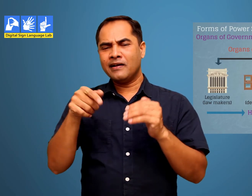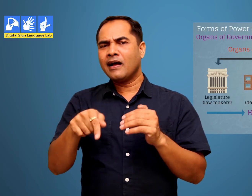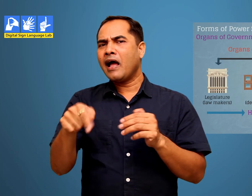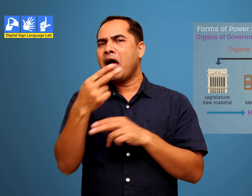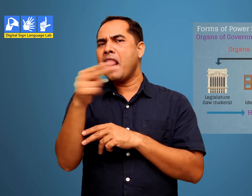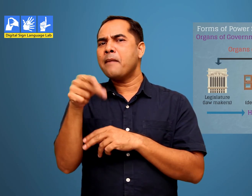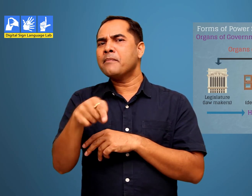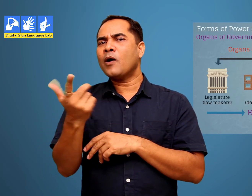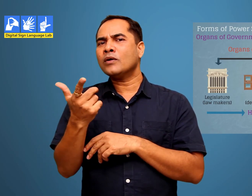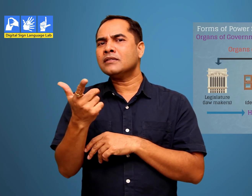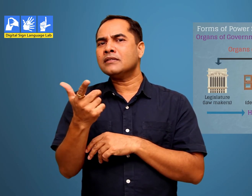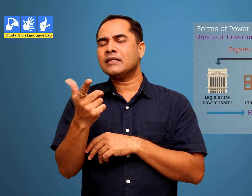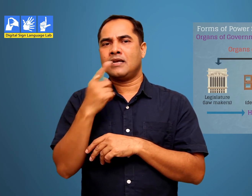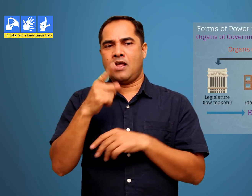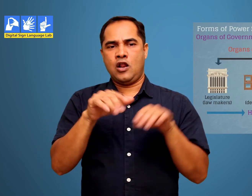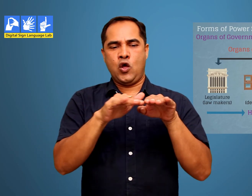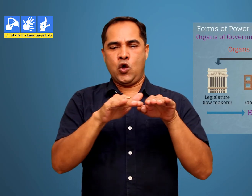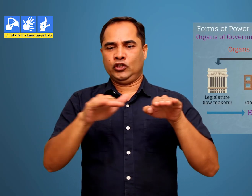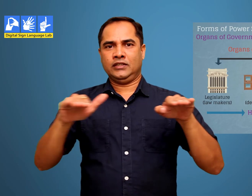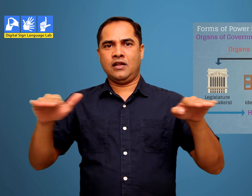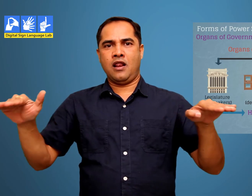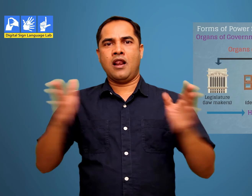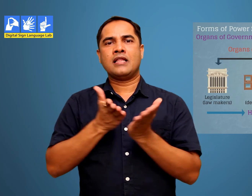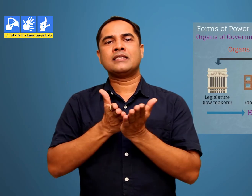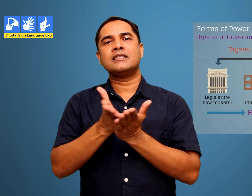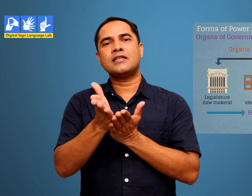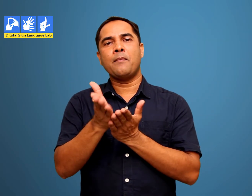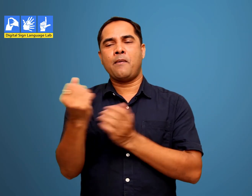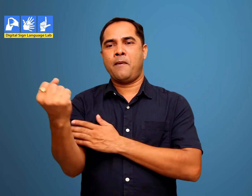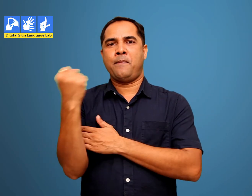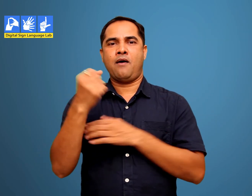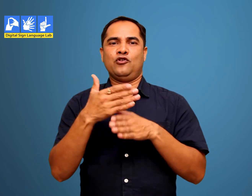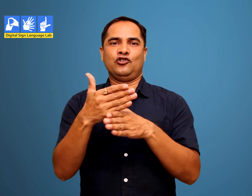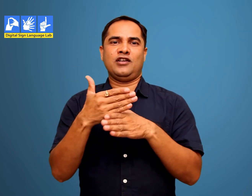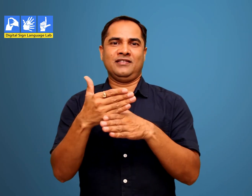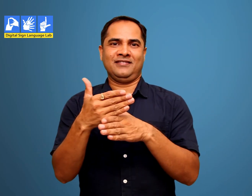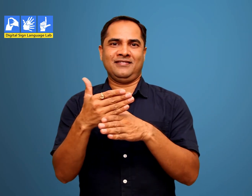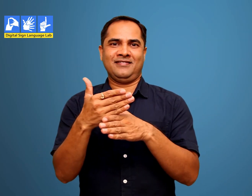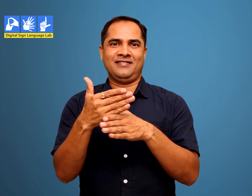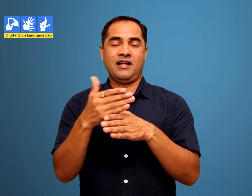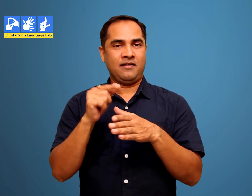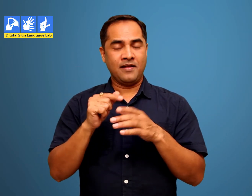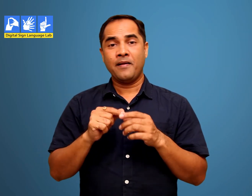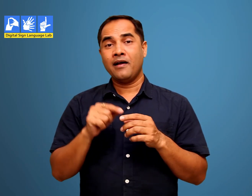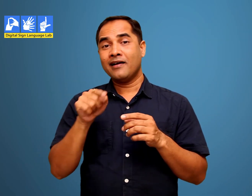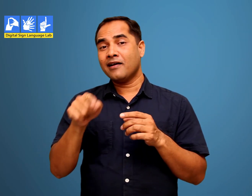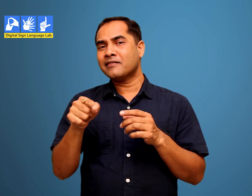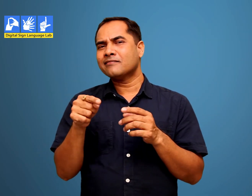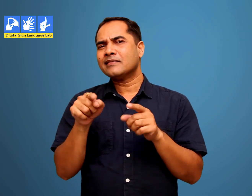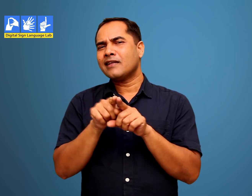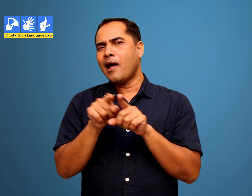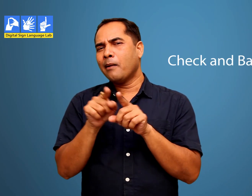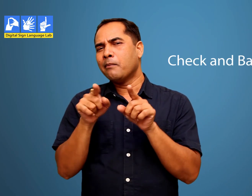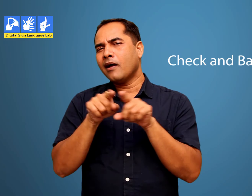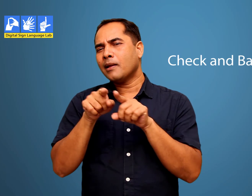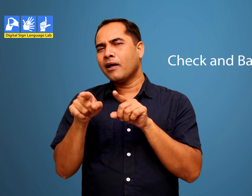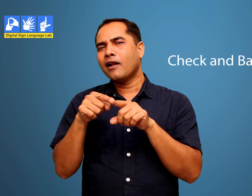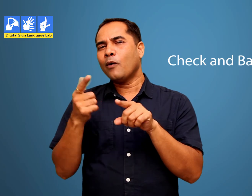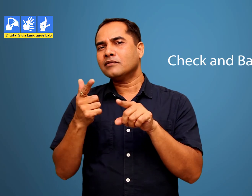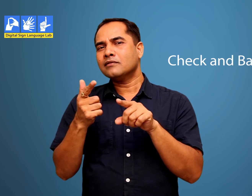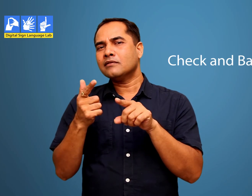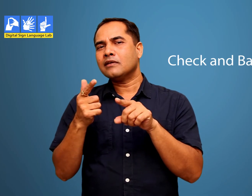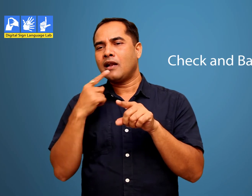is called horizontal distribution of power. This arrangement is called a